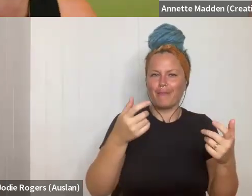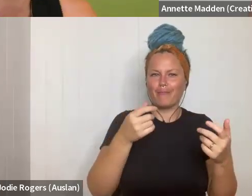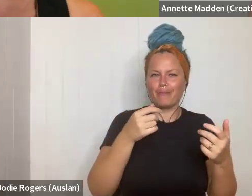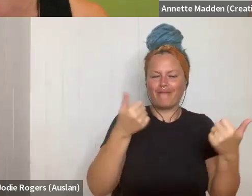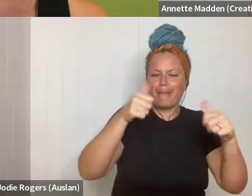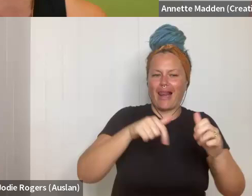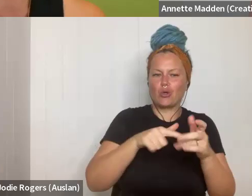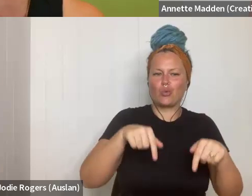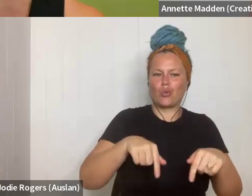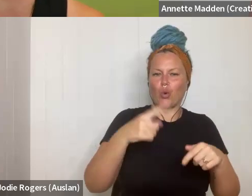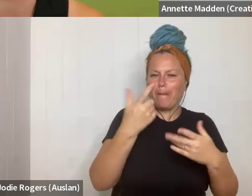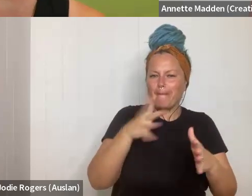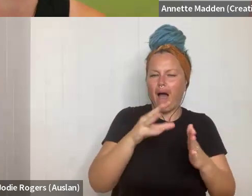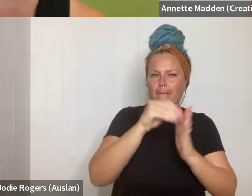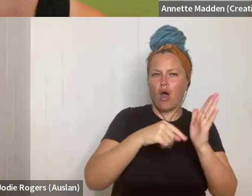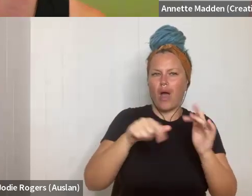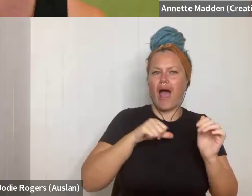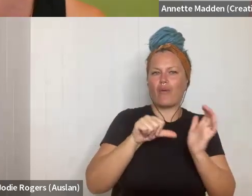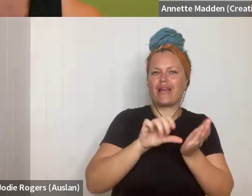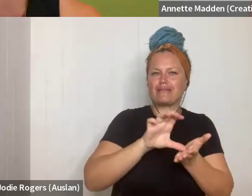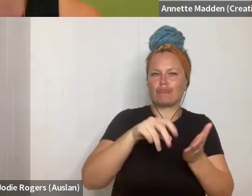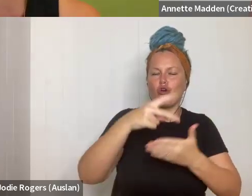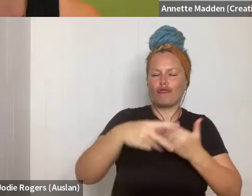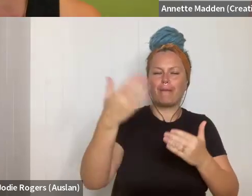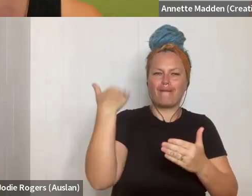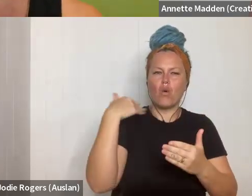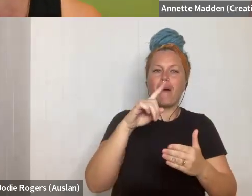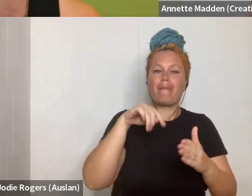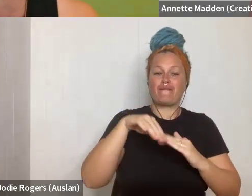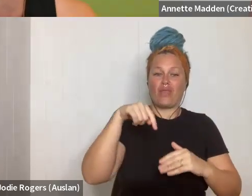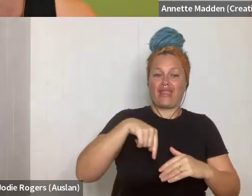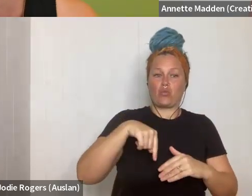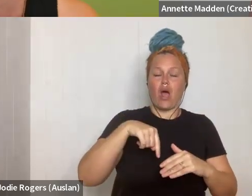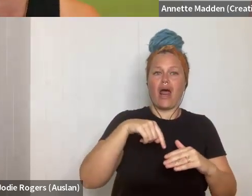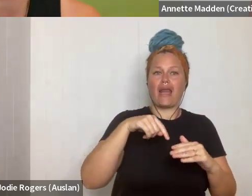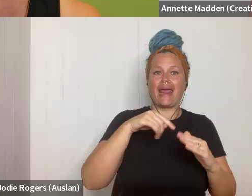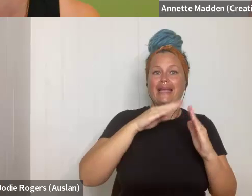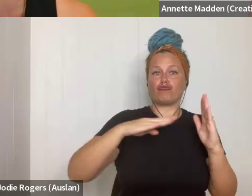activity or cultural activities, a common criteria , it will be